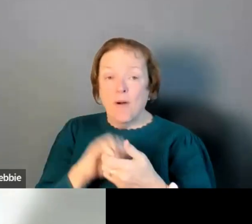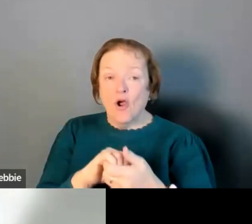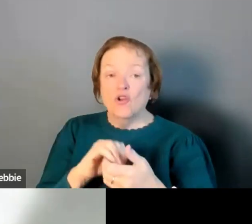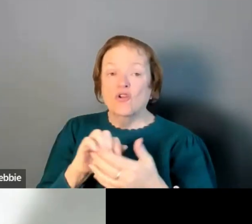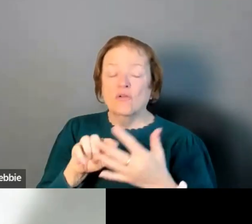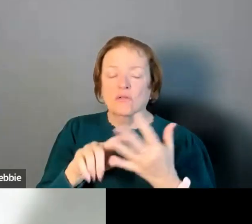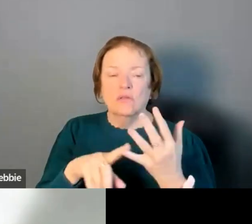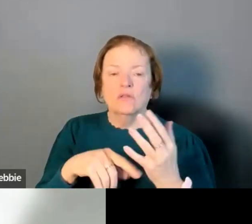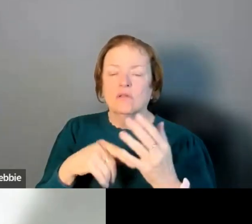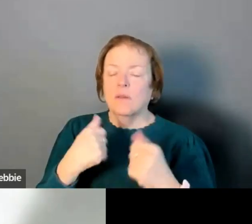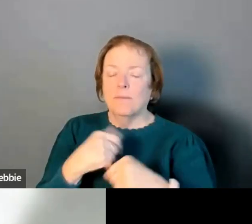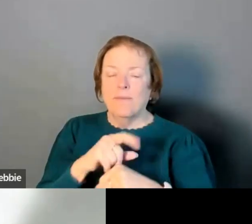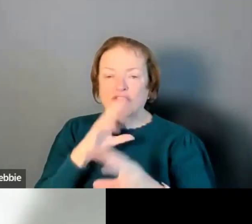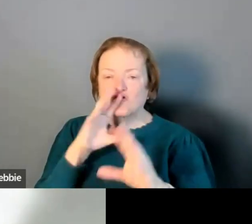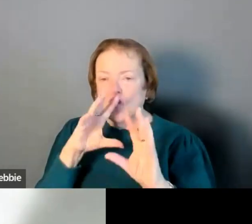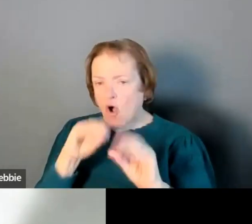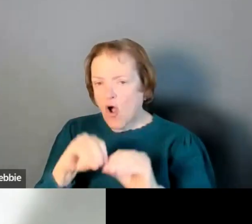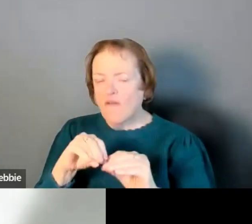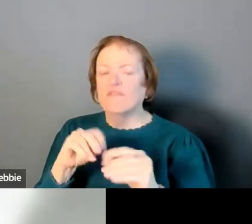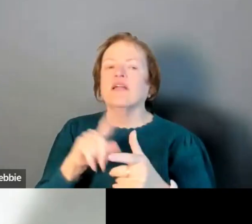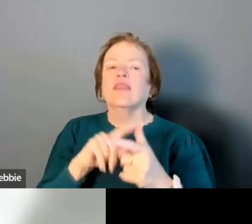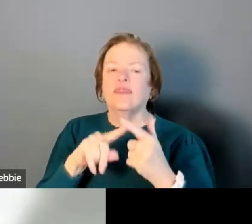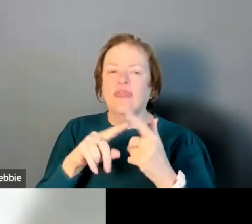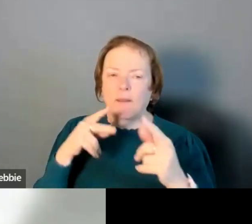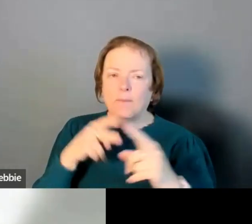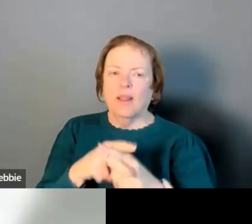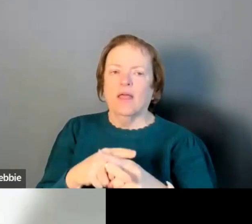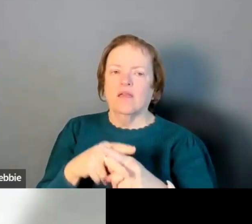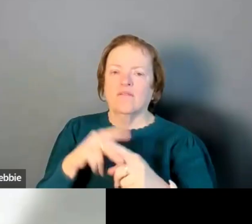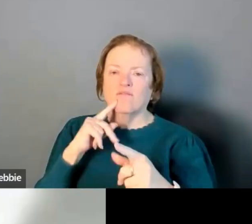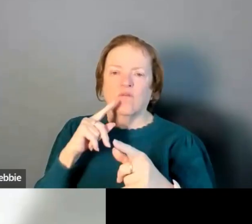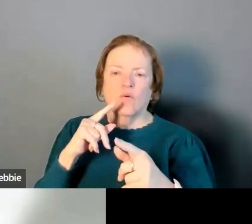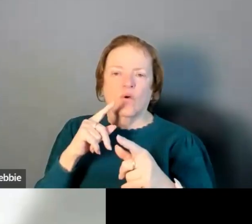No power's getting to it, and then plug it into the charger.